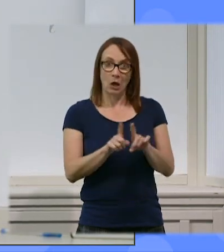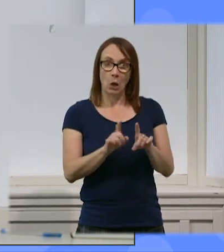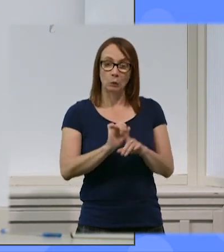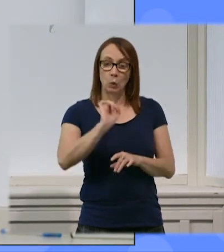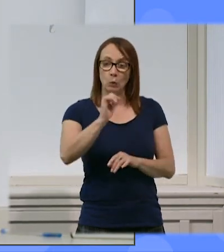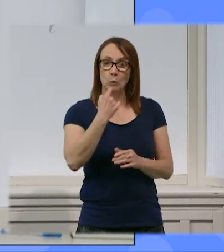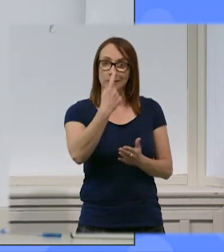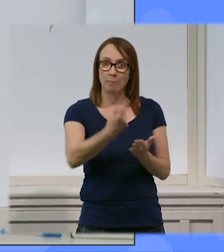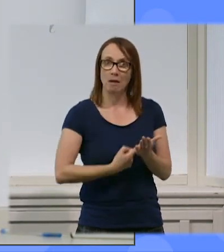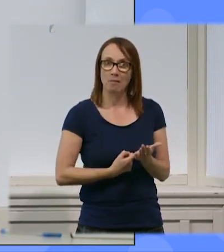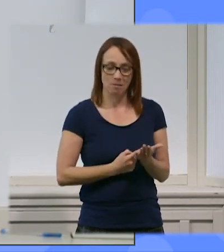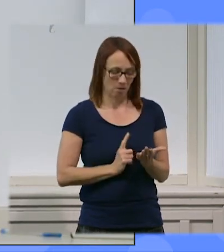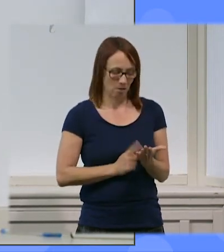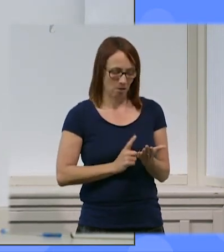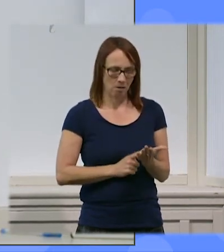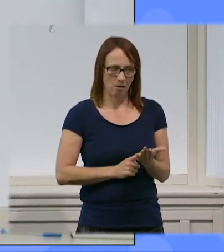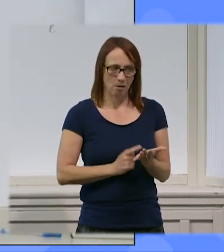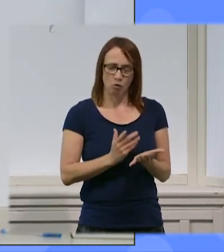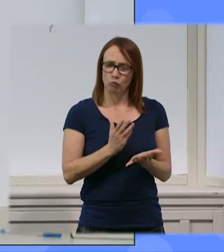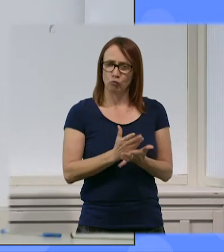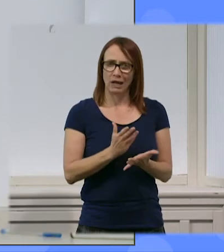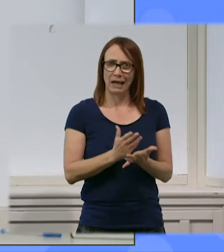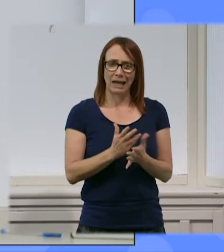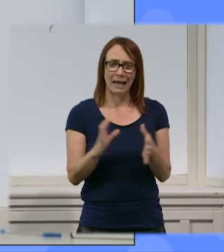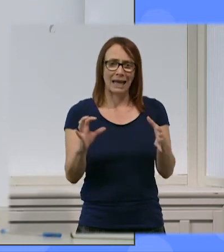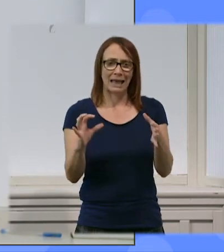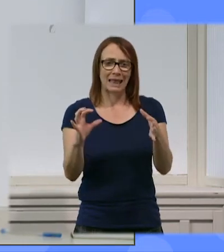the kind of rip the wider range of statements that you produced last